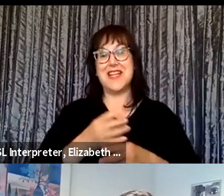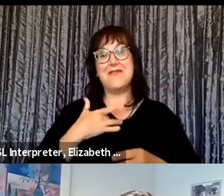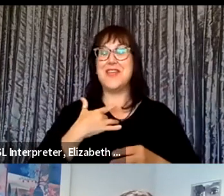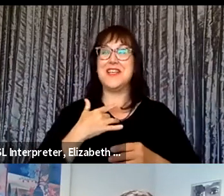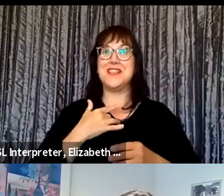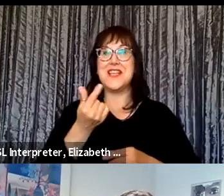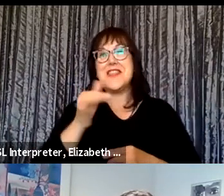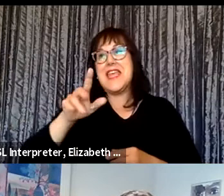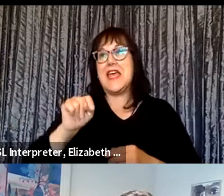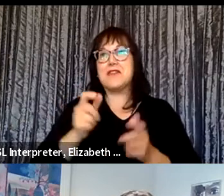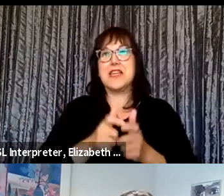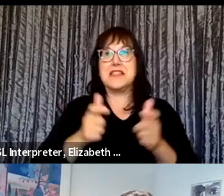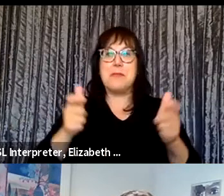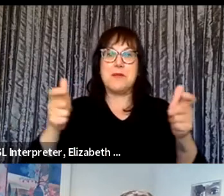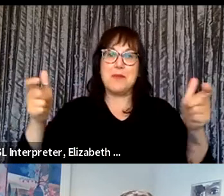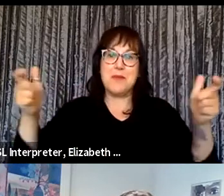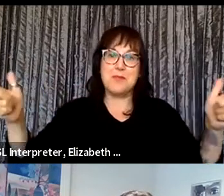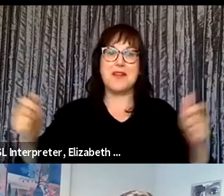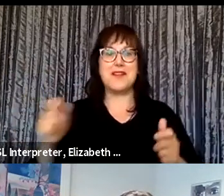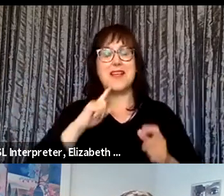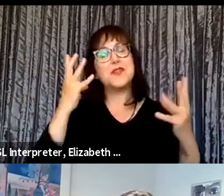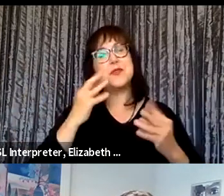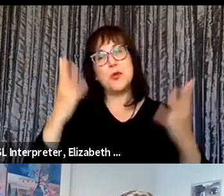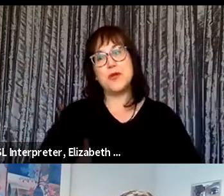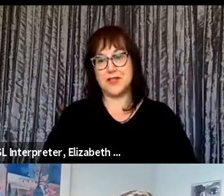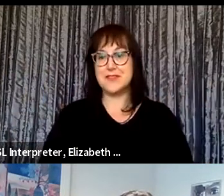and bigger, and it's just a beautiful thing for me.